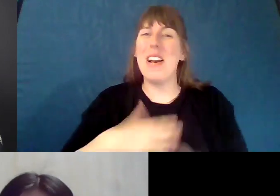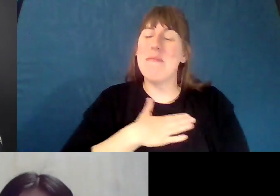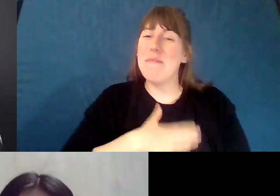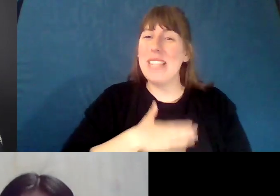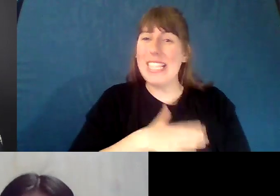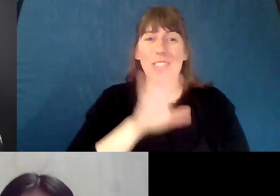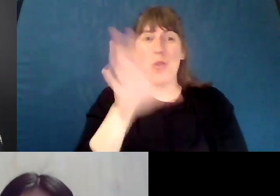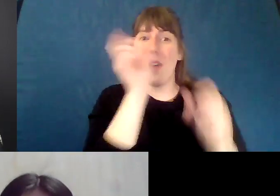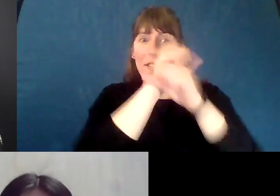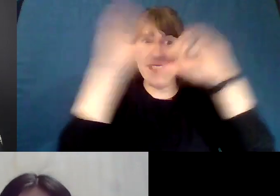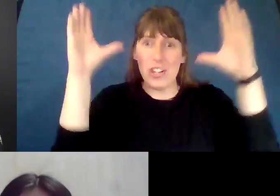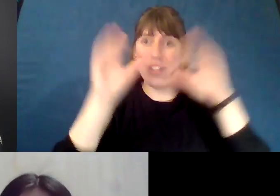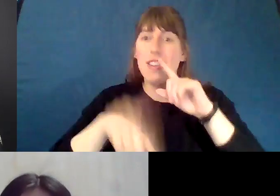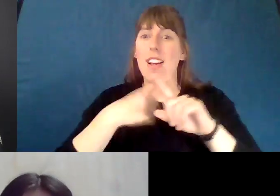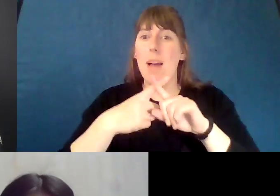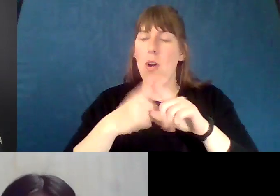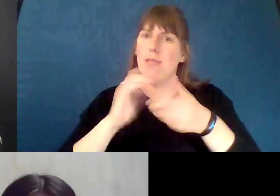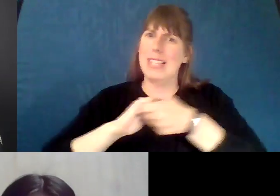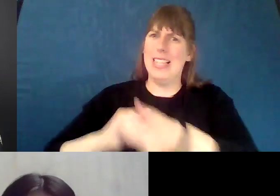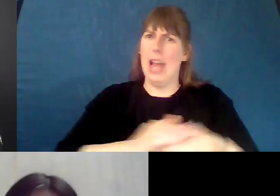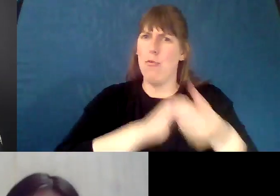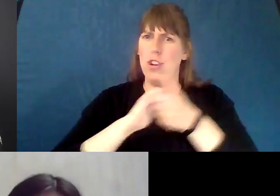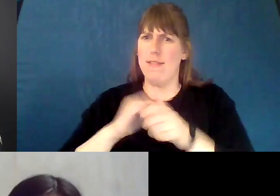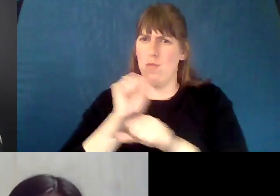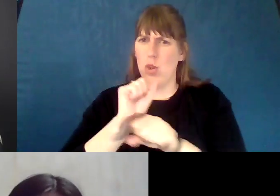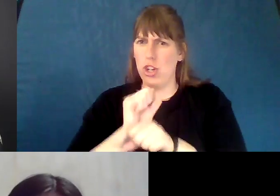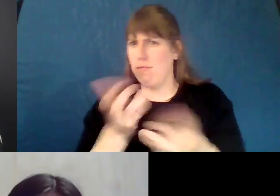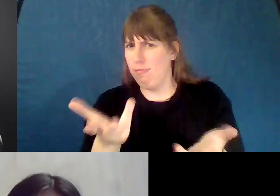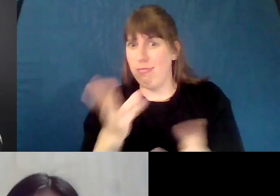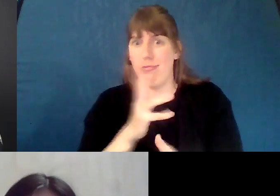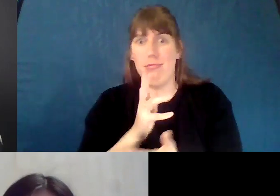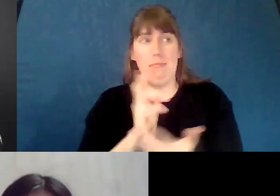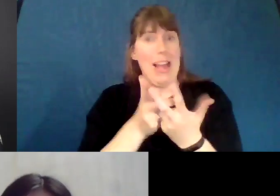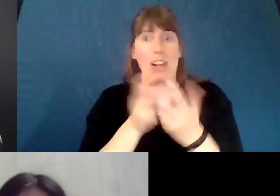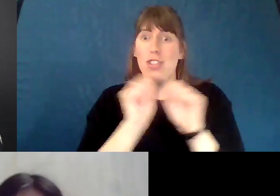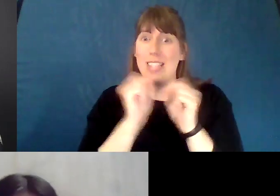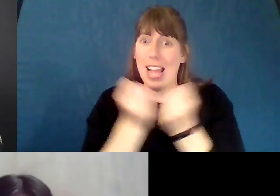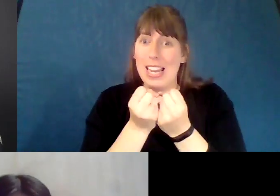of the position of such collaborative art practice in our society, and questions of authorship,